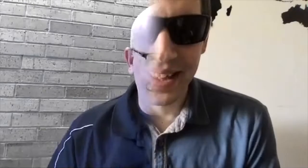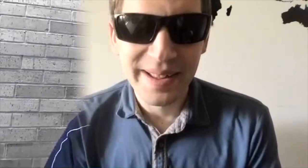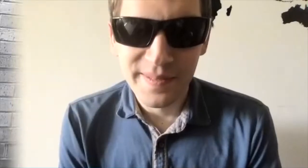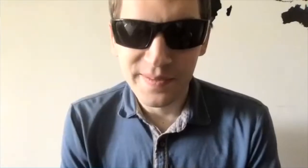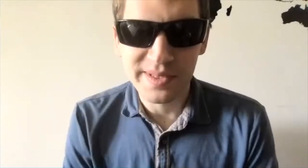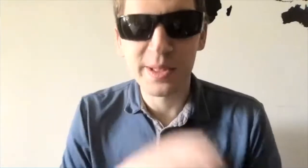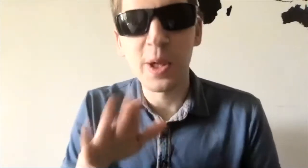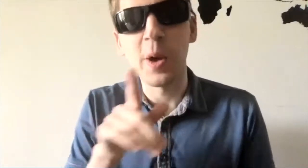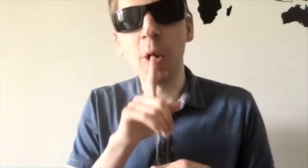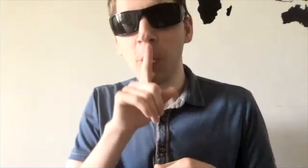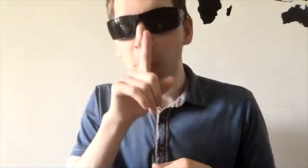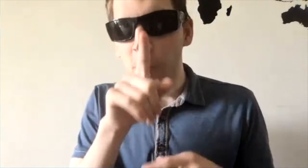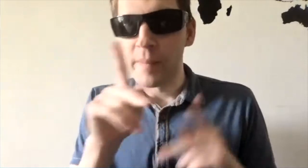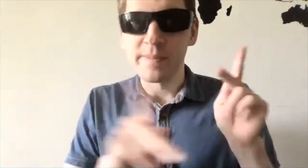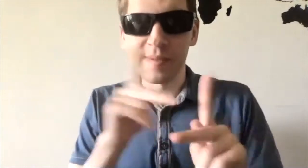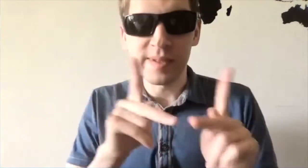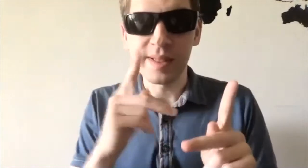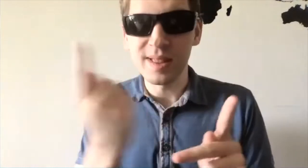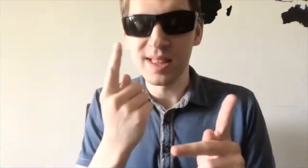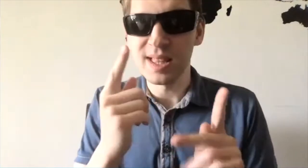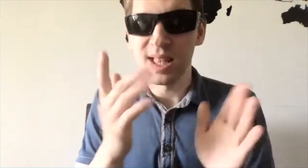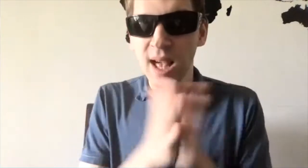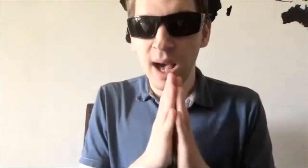you learn from your mistakes makes you stronger.